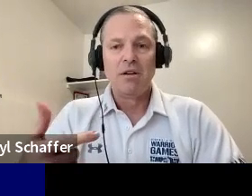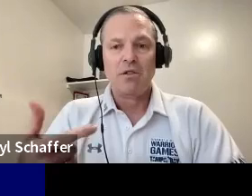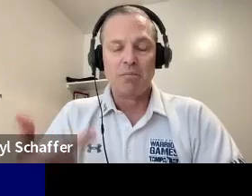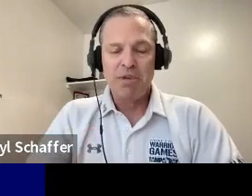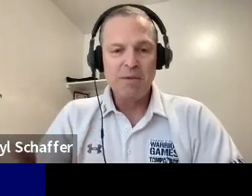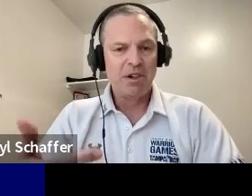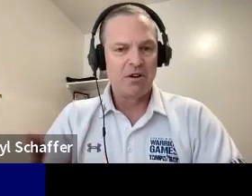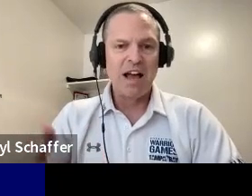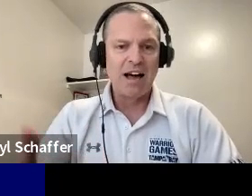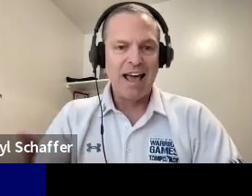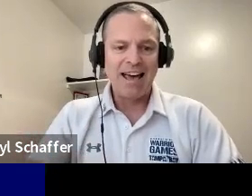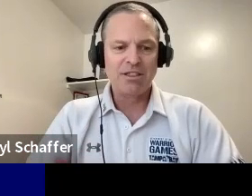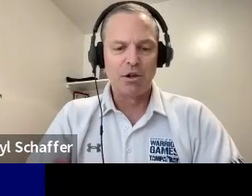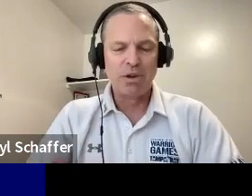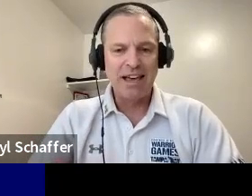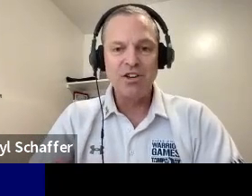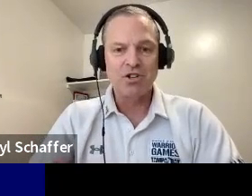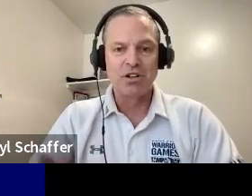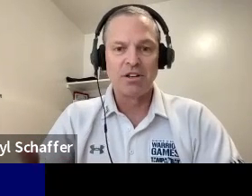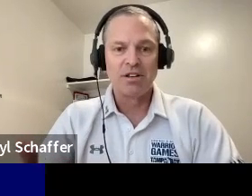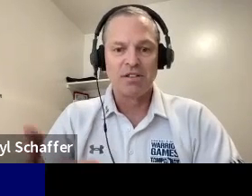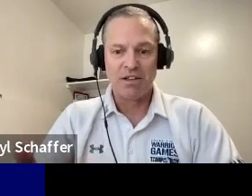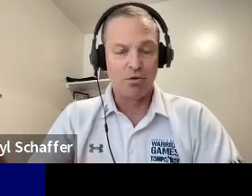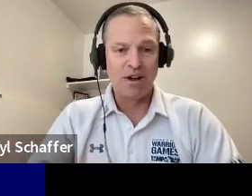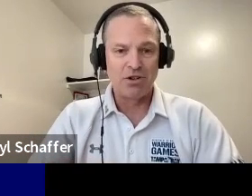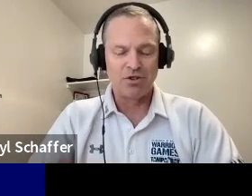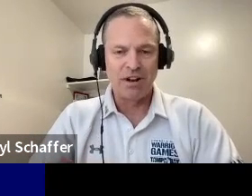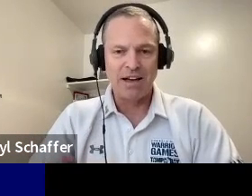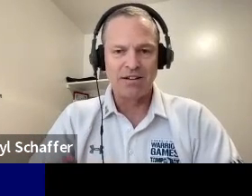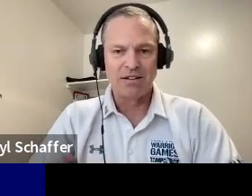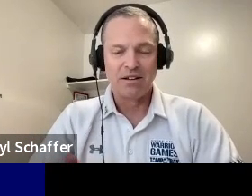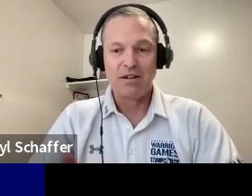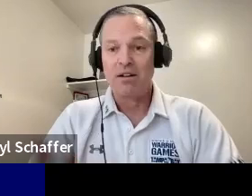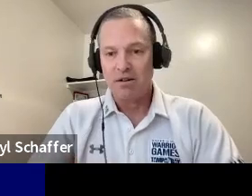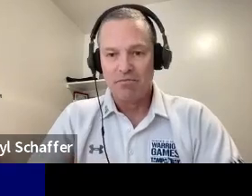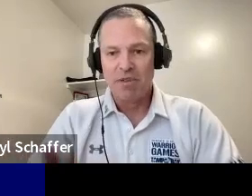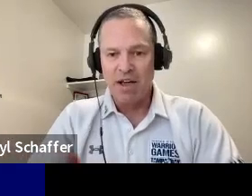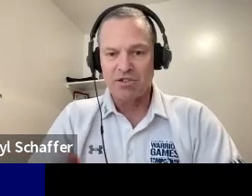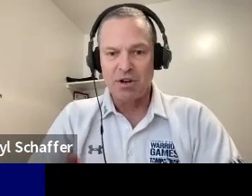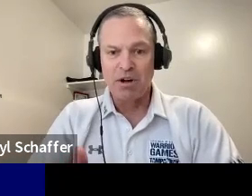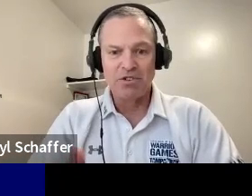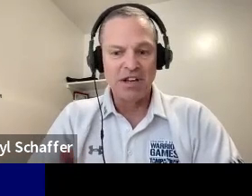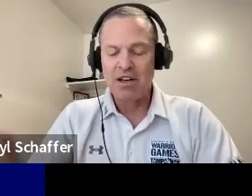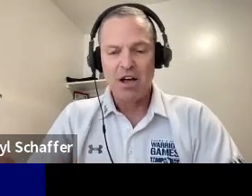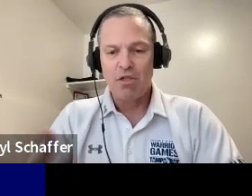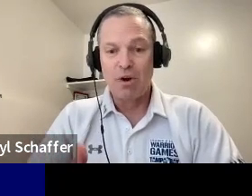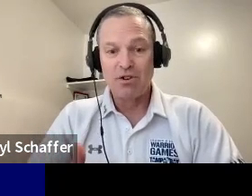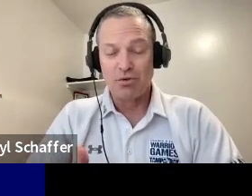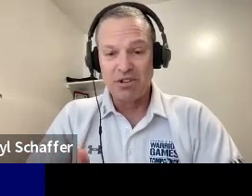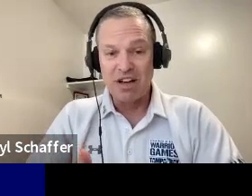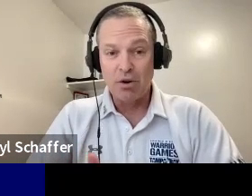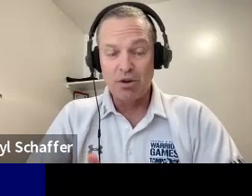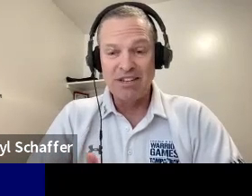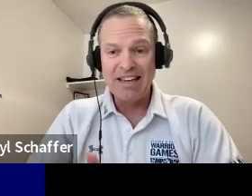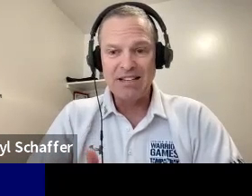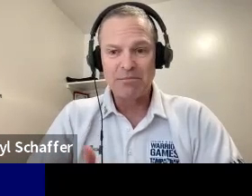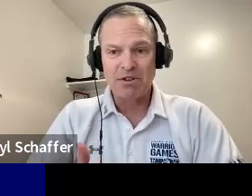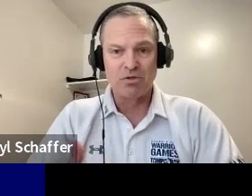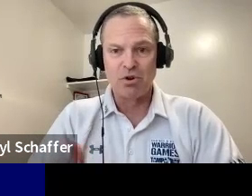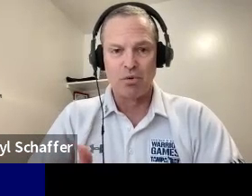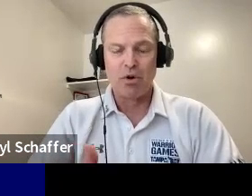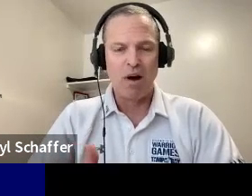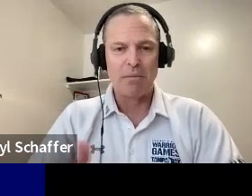they say, no, it doesn't work at all. And a lot of times it's mainly due to